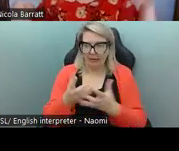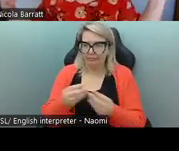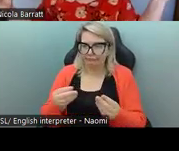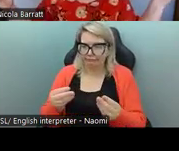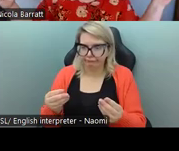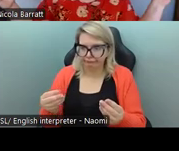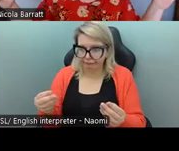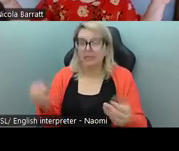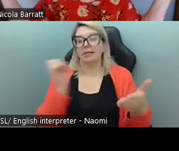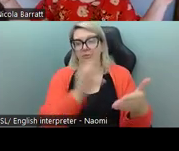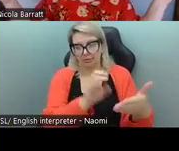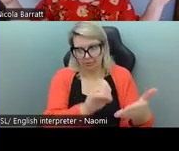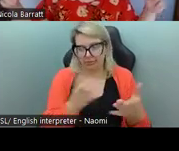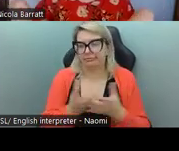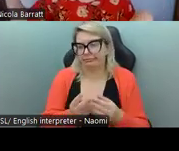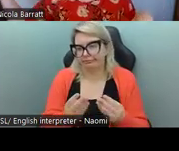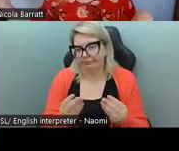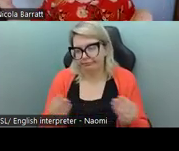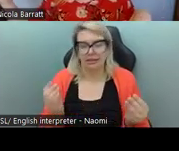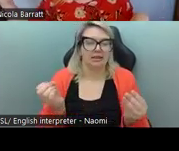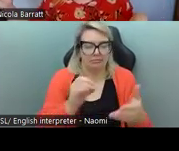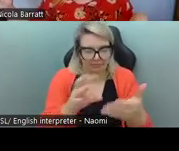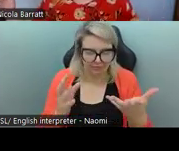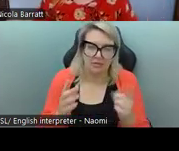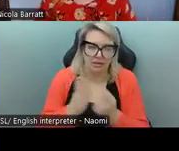coming back and posting seven times, disappearing for four months.